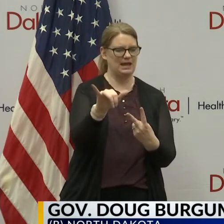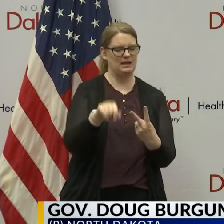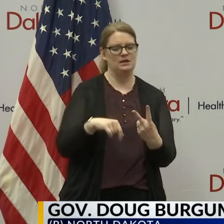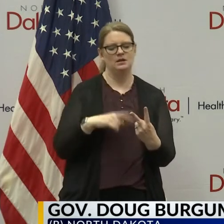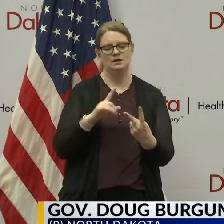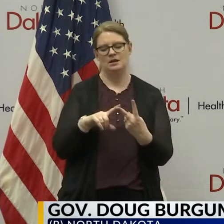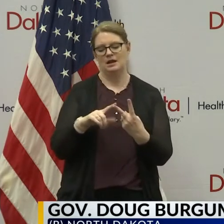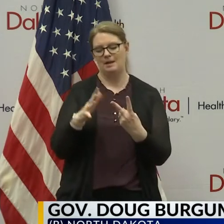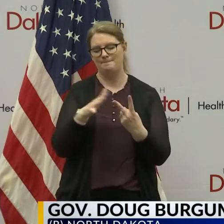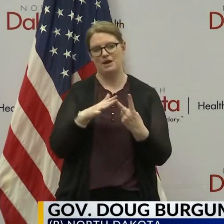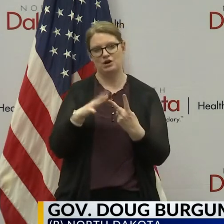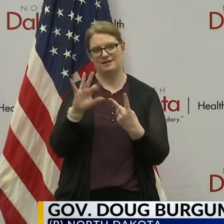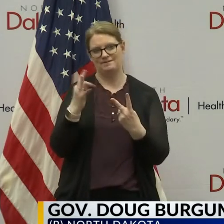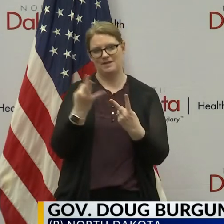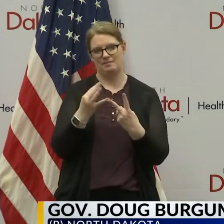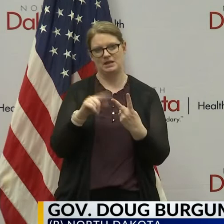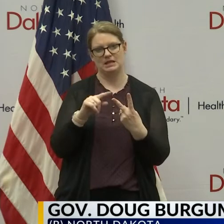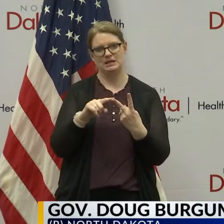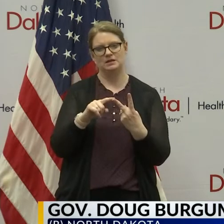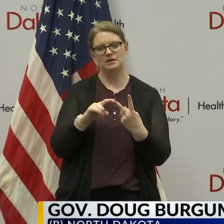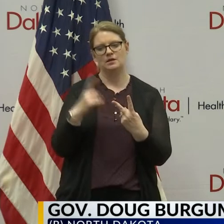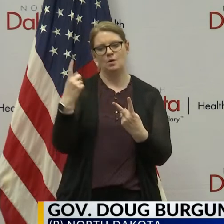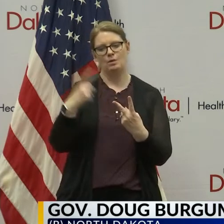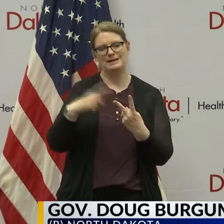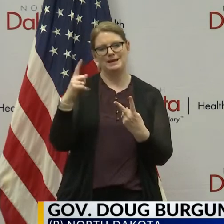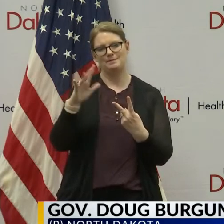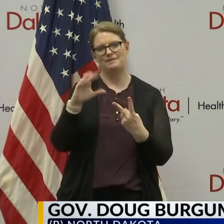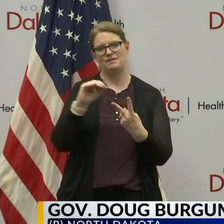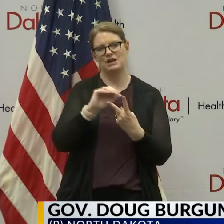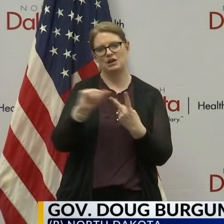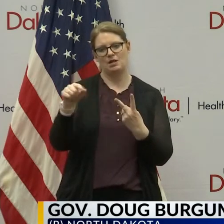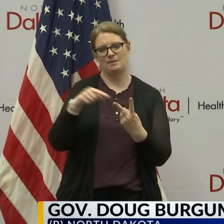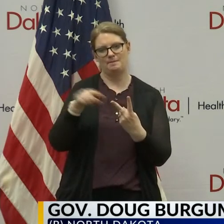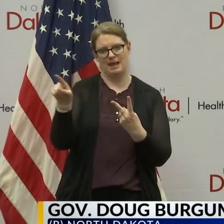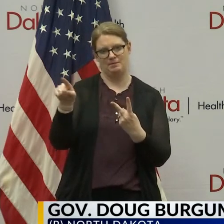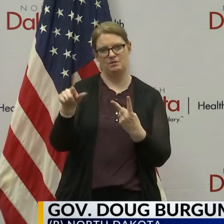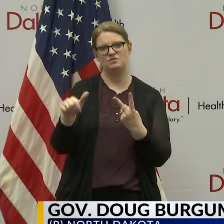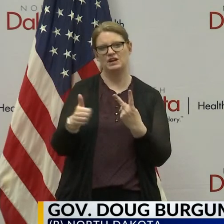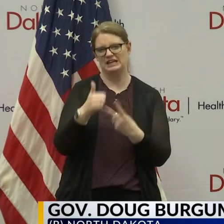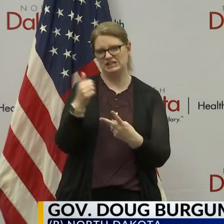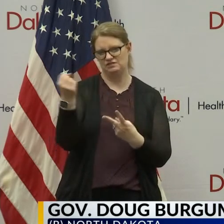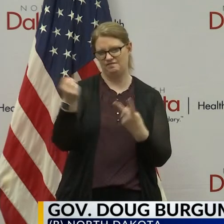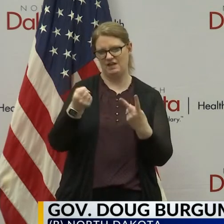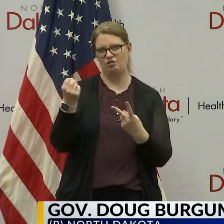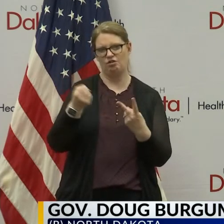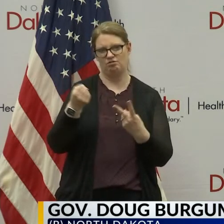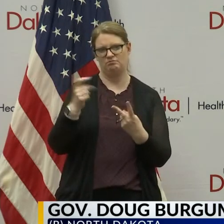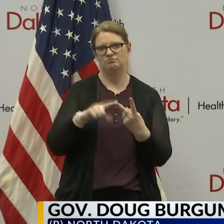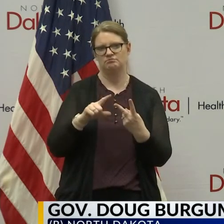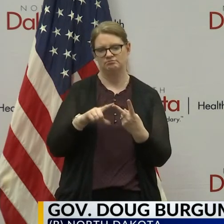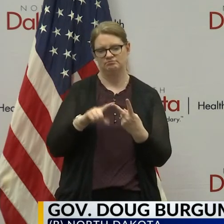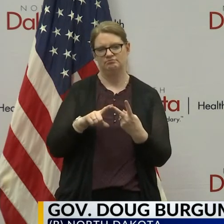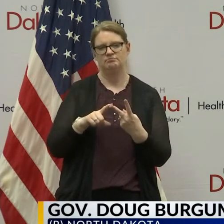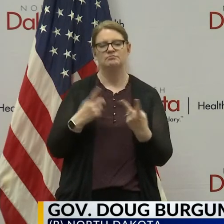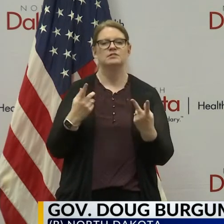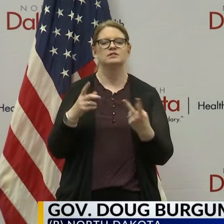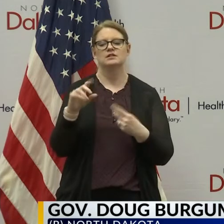PERCENT OF THEIR MARCH AND APRIL PREMIUMS PAYABLE APRIL AND MAY. QUALIFYING CUSTOMERS OF